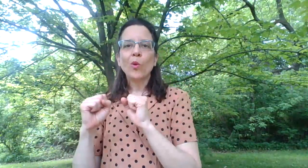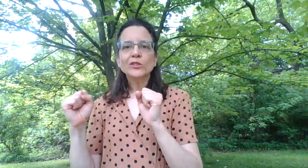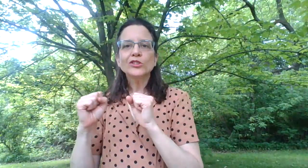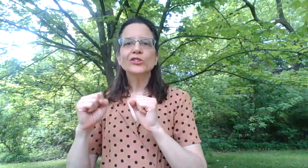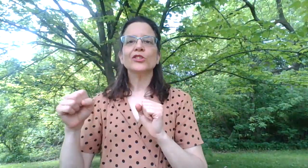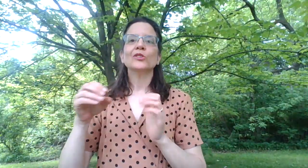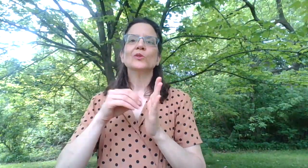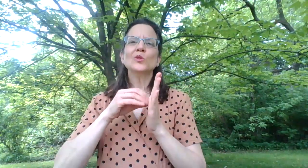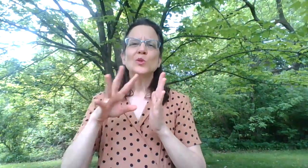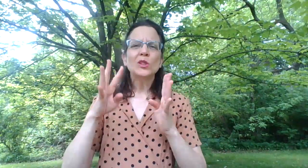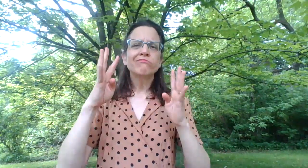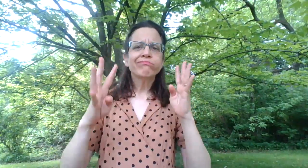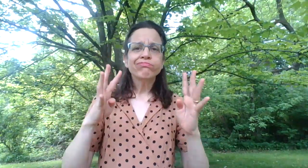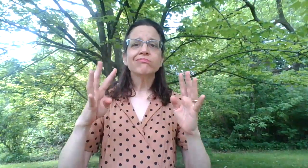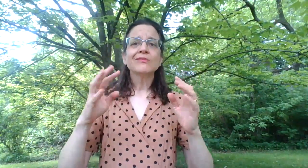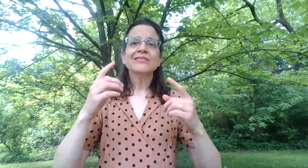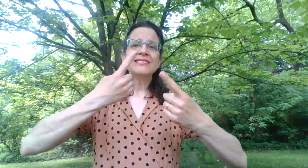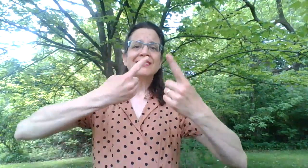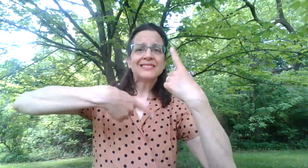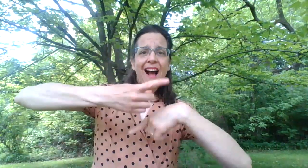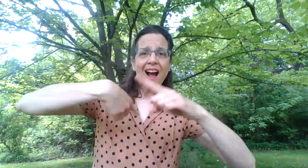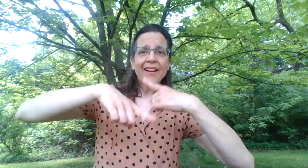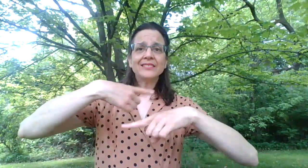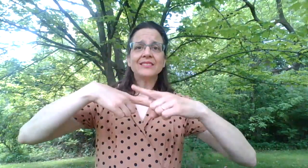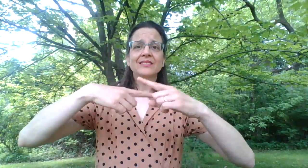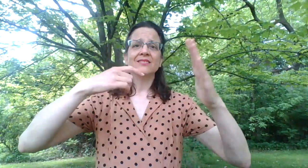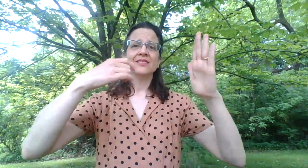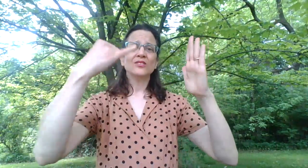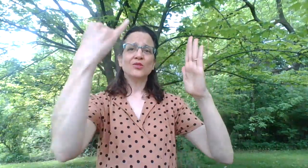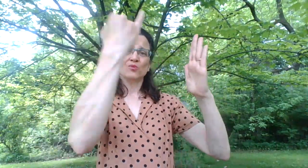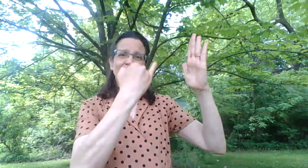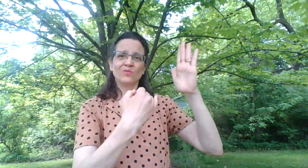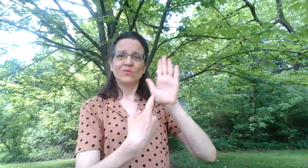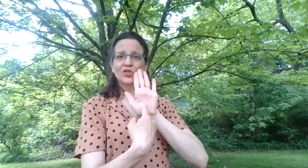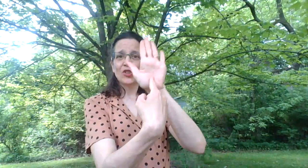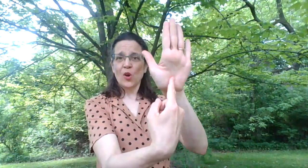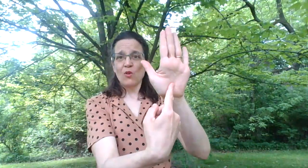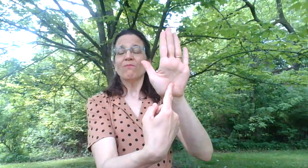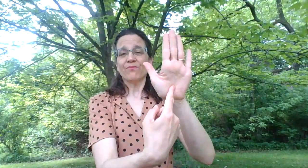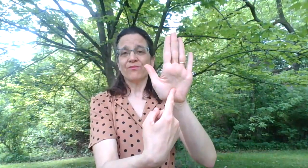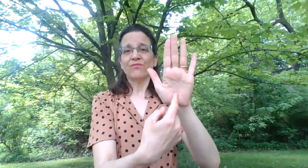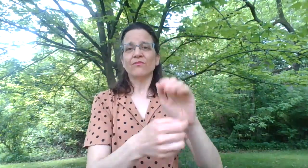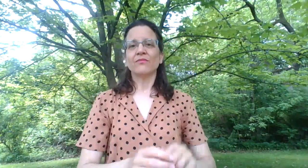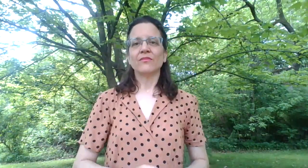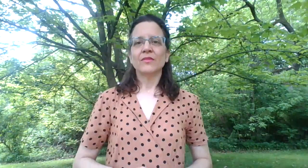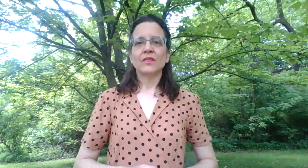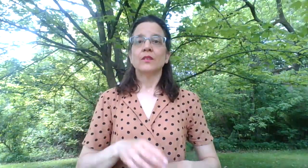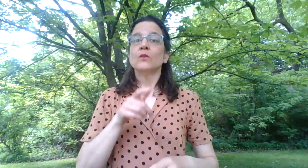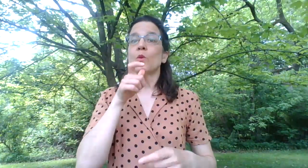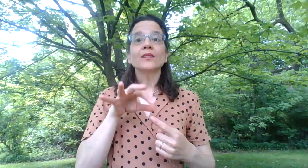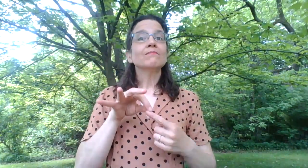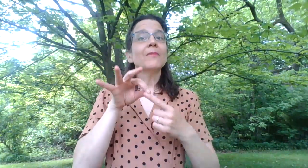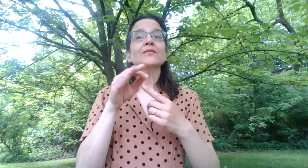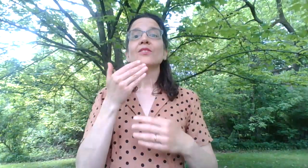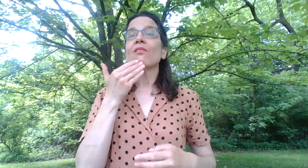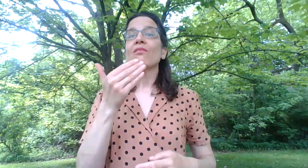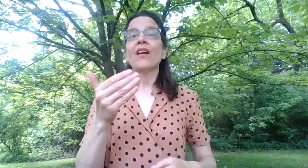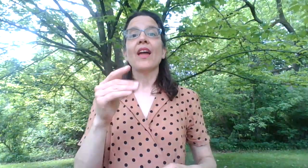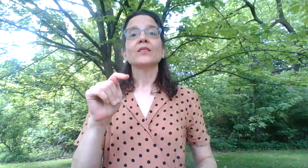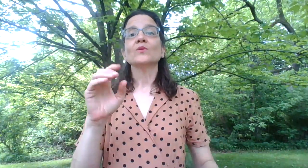The students also embedded signs within the mural. This special thanks goes to